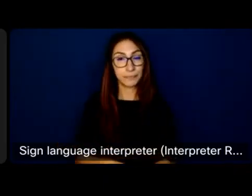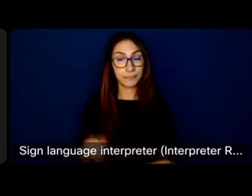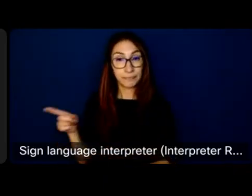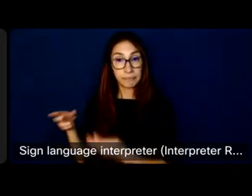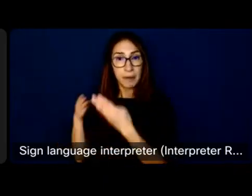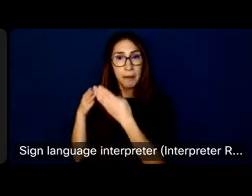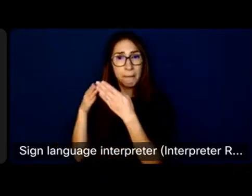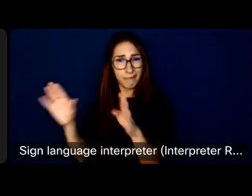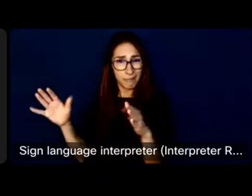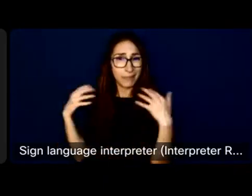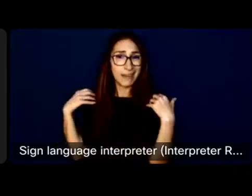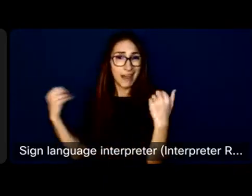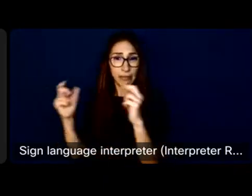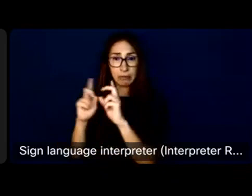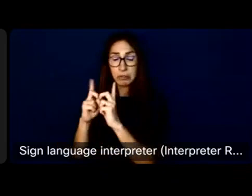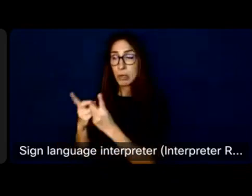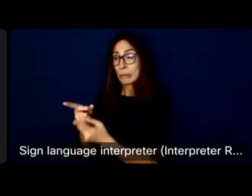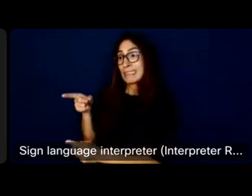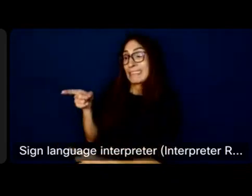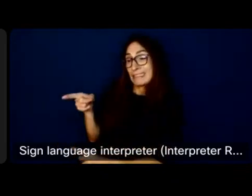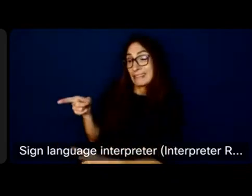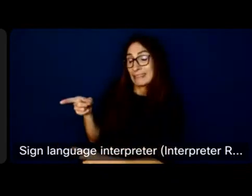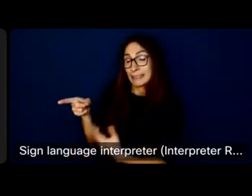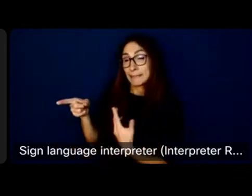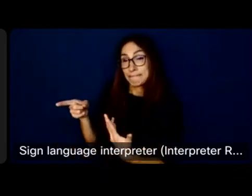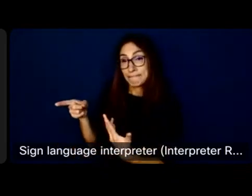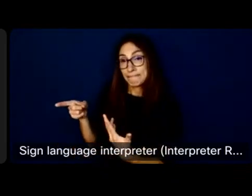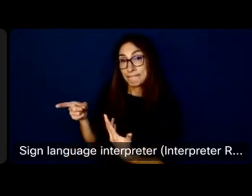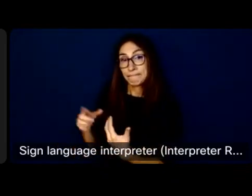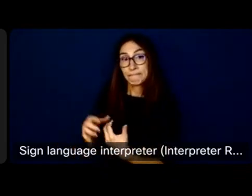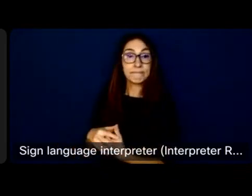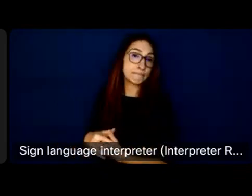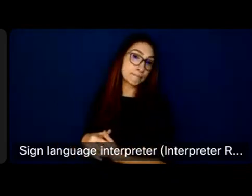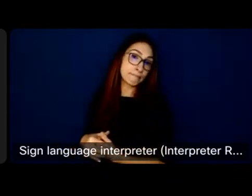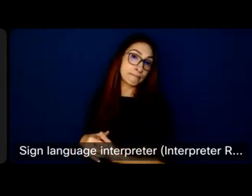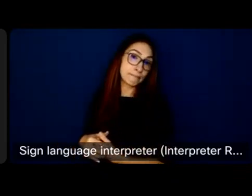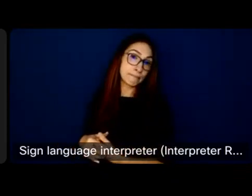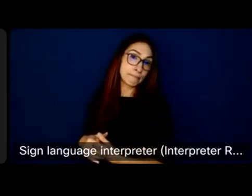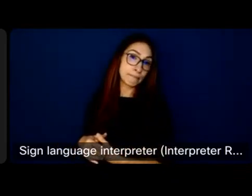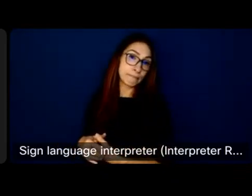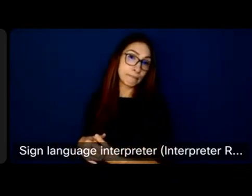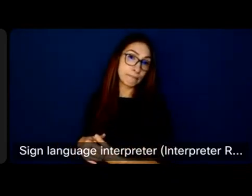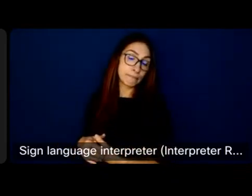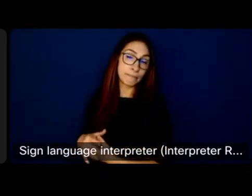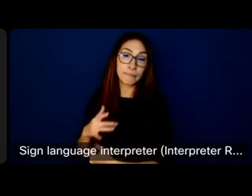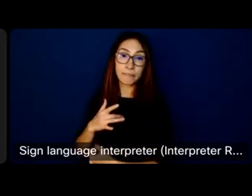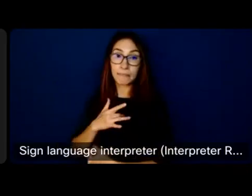specific inroads and taking opportunities to get involved